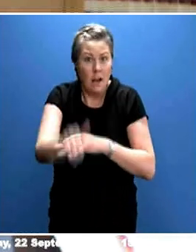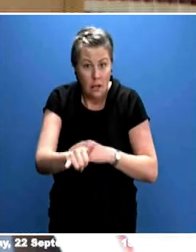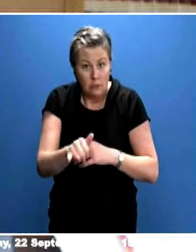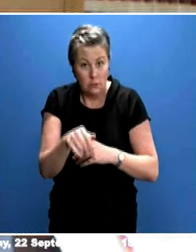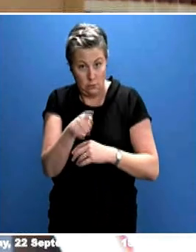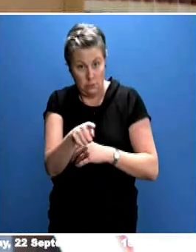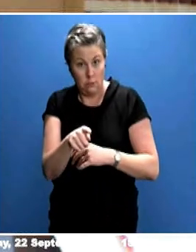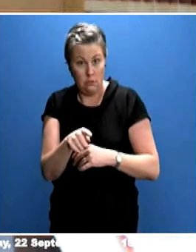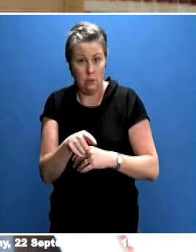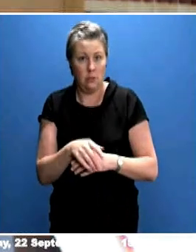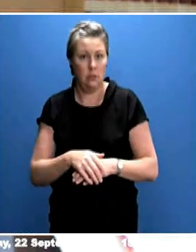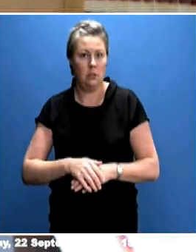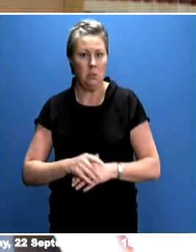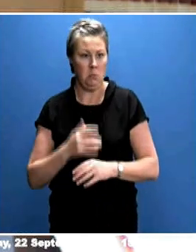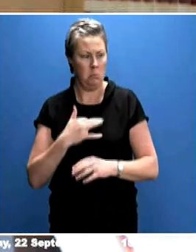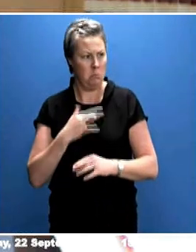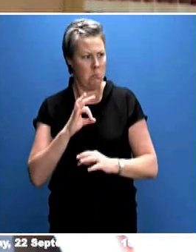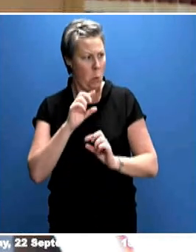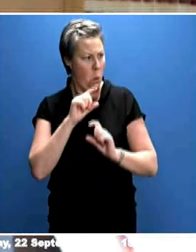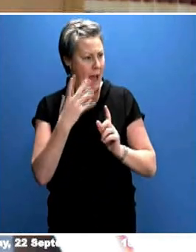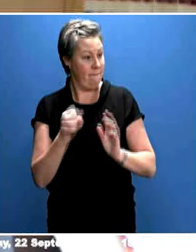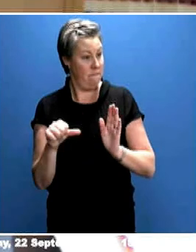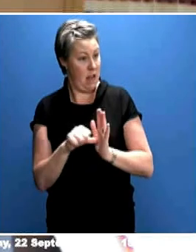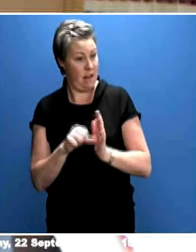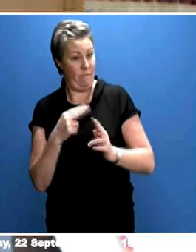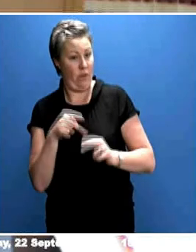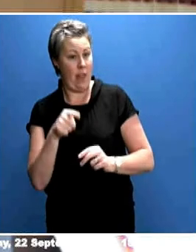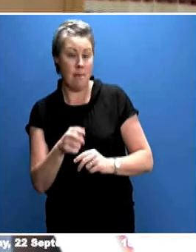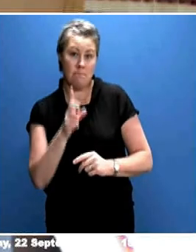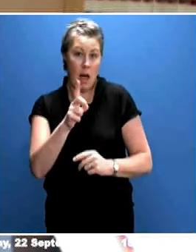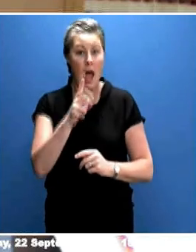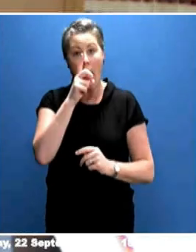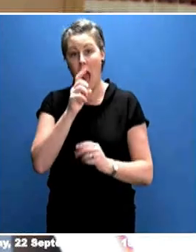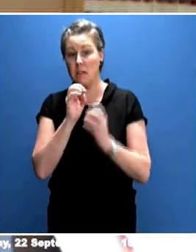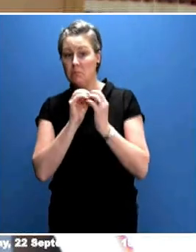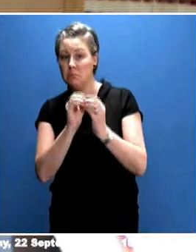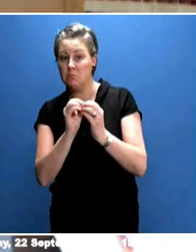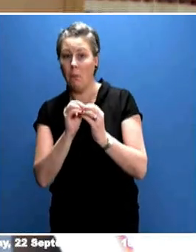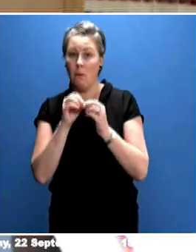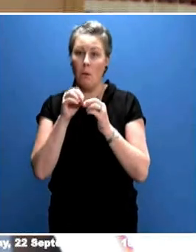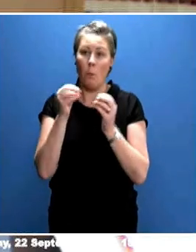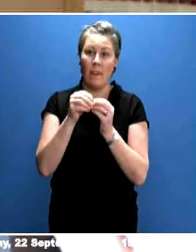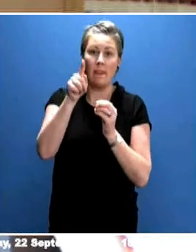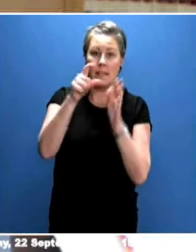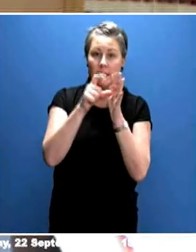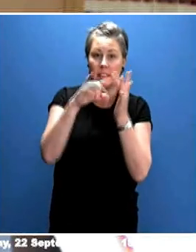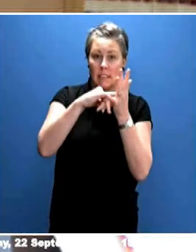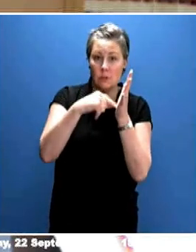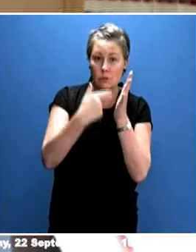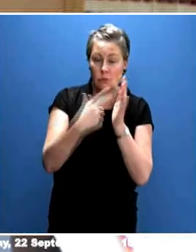I'm not aware that we have a specific fund, but again, that's something that's negotiated with the district and depending on the needs,